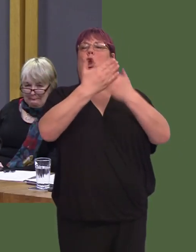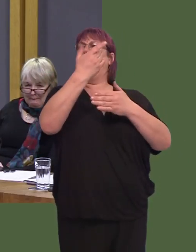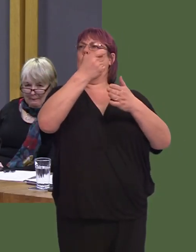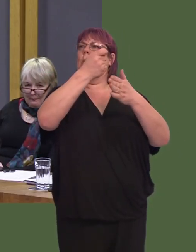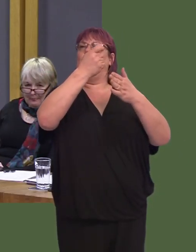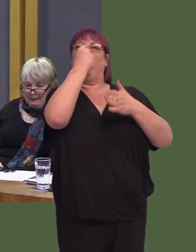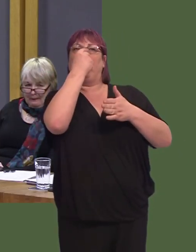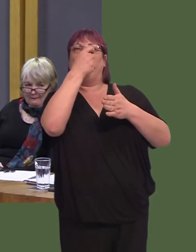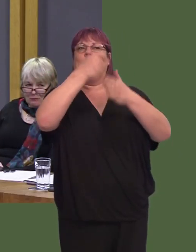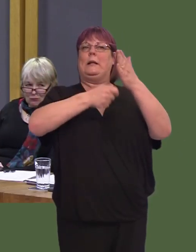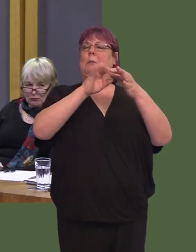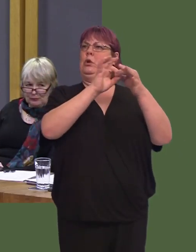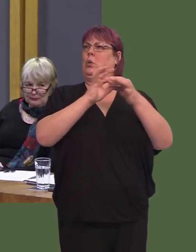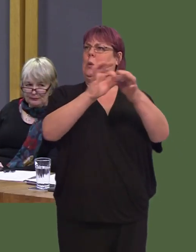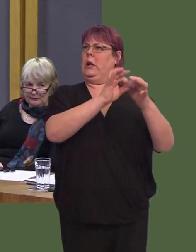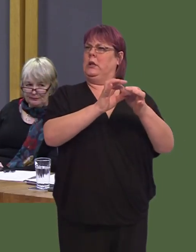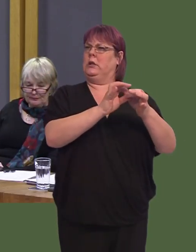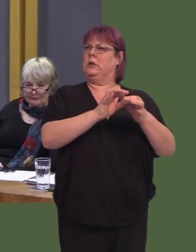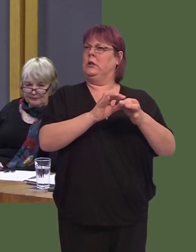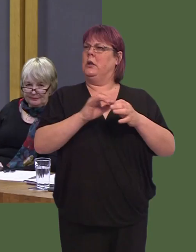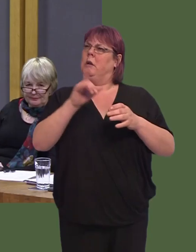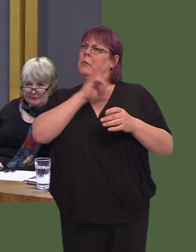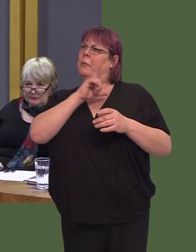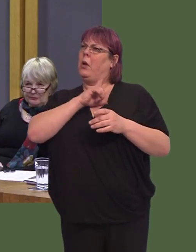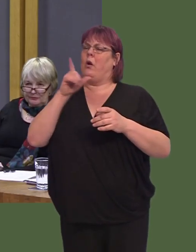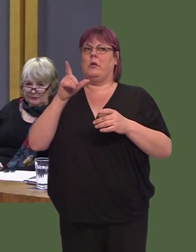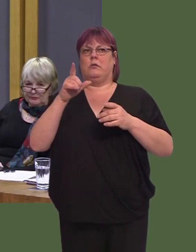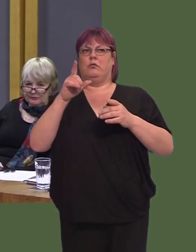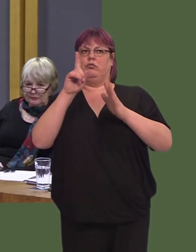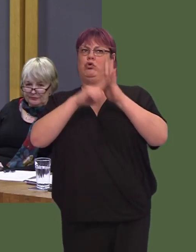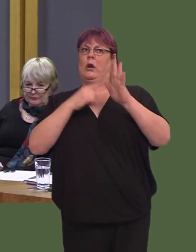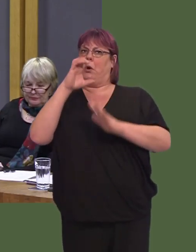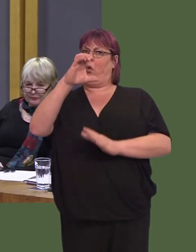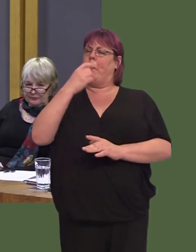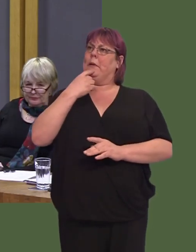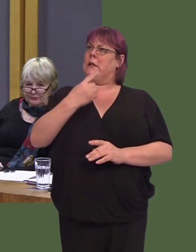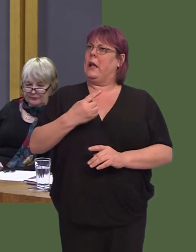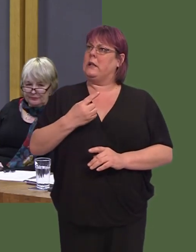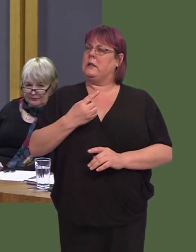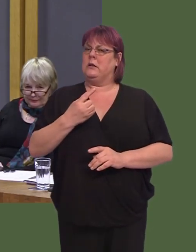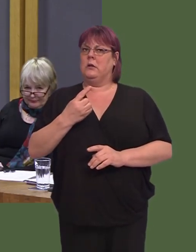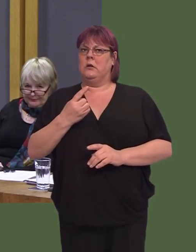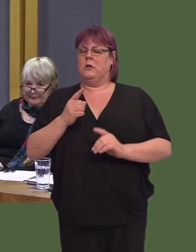Is it because the position as outlined by Jeremy Corbyn is at odds with what's in the